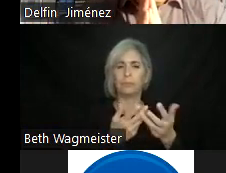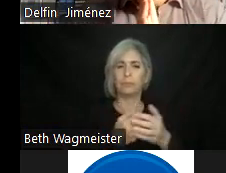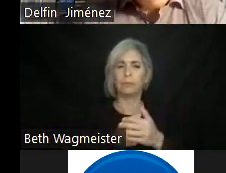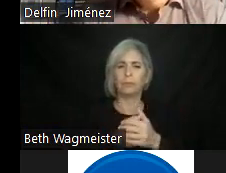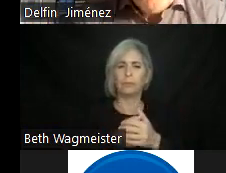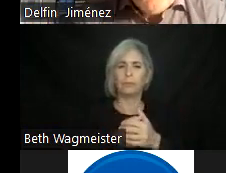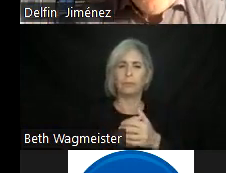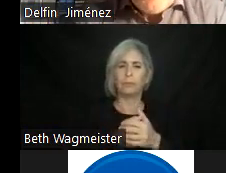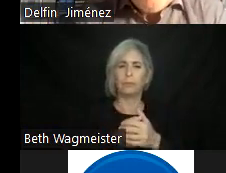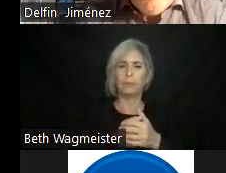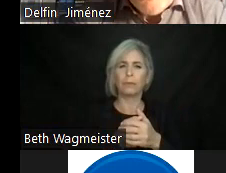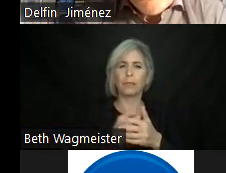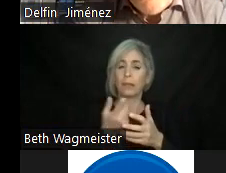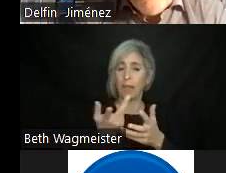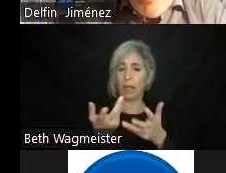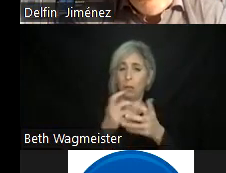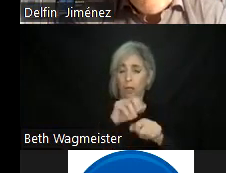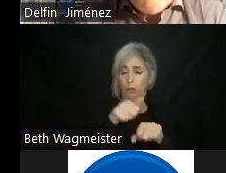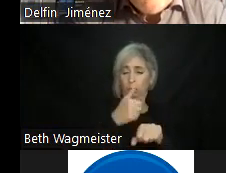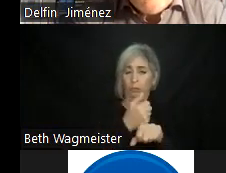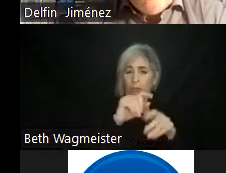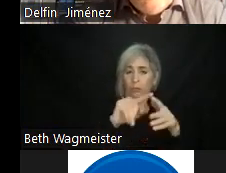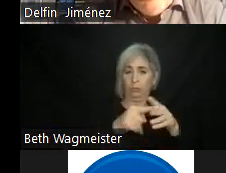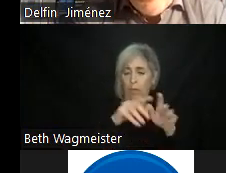they want to start the process to make this standard